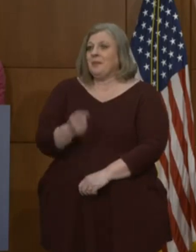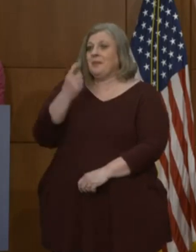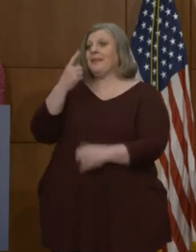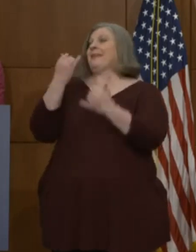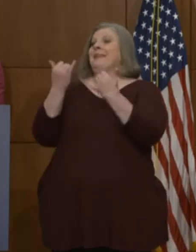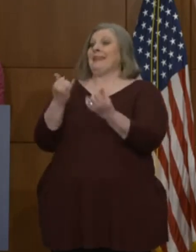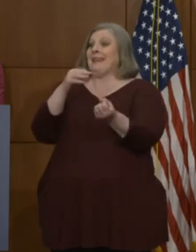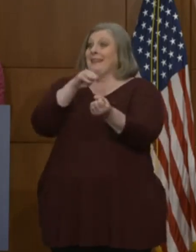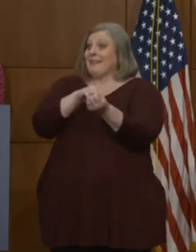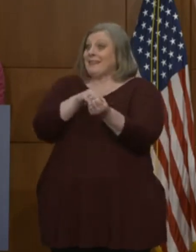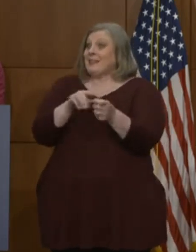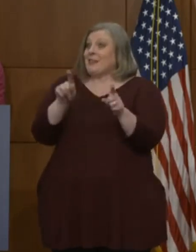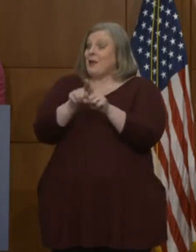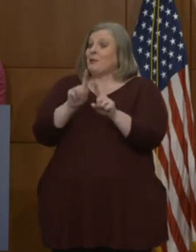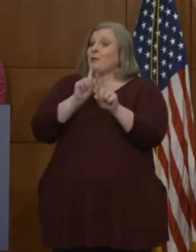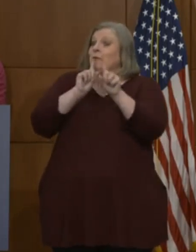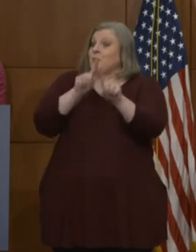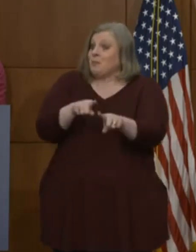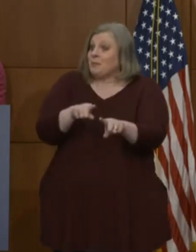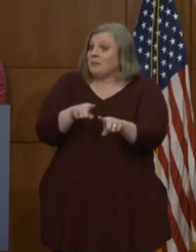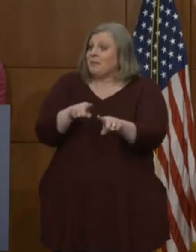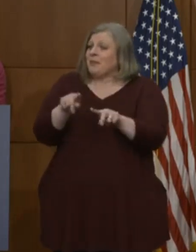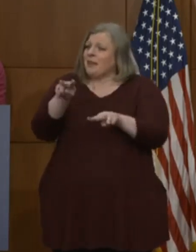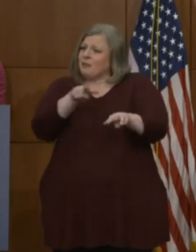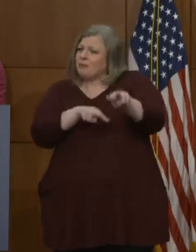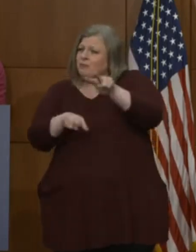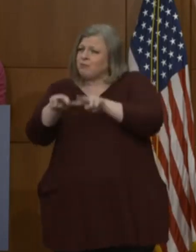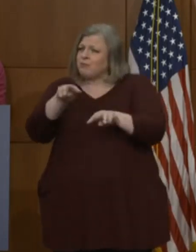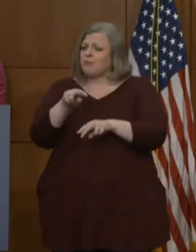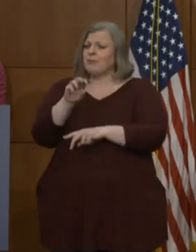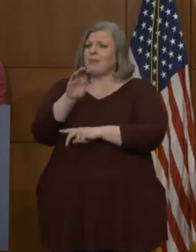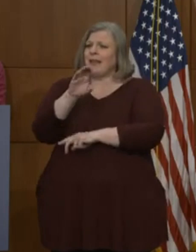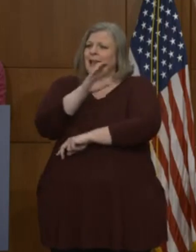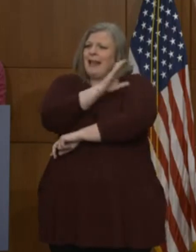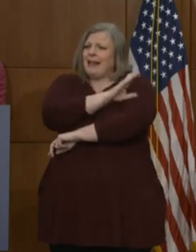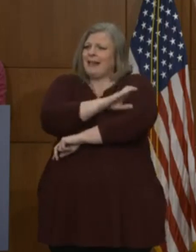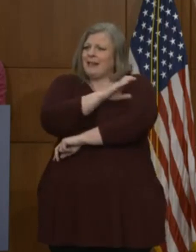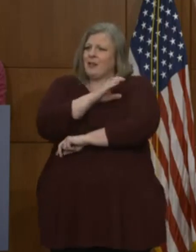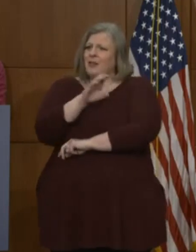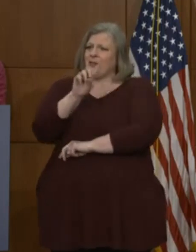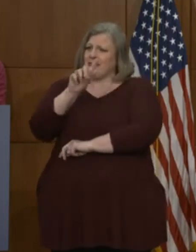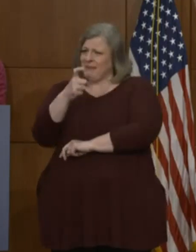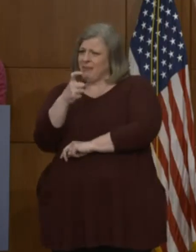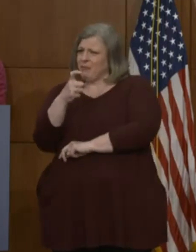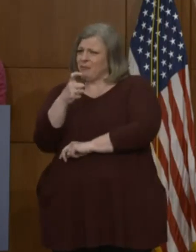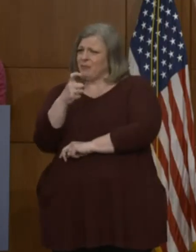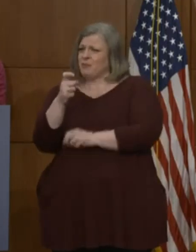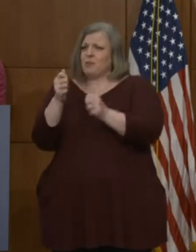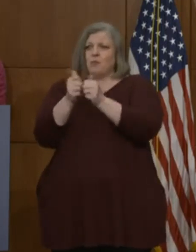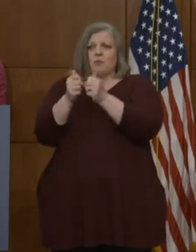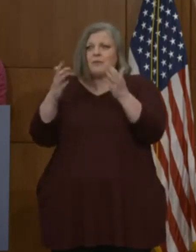HARD TIME HEARING YOU- SO WE UNDERSTAND THE POSITION ARE NOW UNDERSTAND THE POSITION ARE NOW I’LL PICK REPORTING CLINICAL I’LL PICK REPORTING CLINICAL DIAGNOSIS OF COPD THAT-